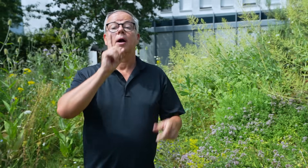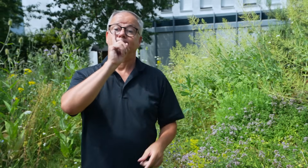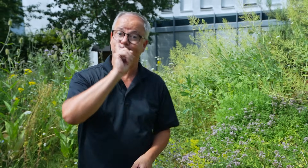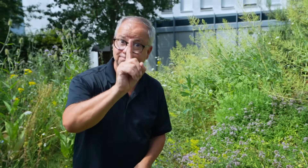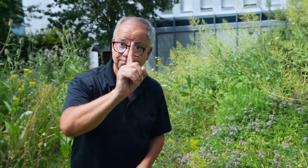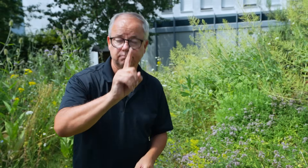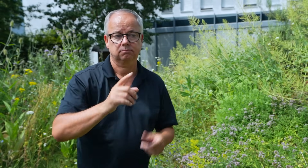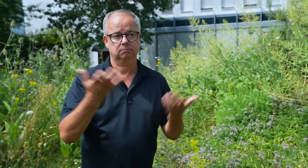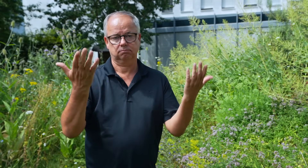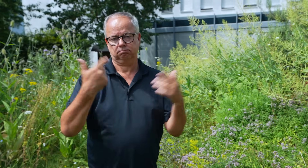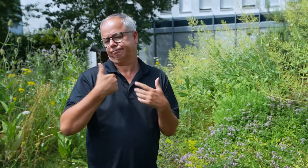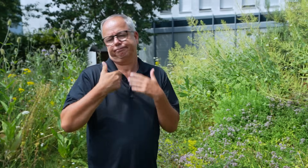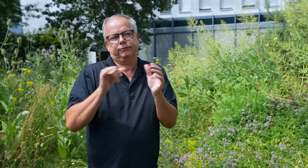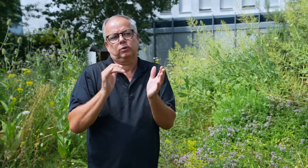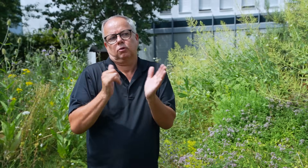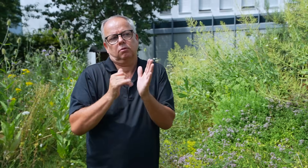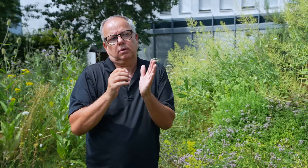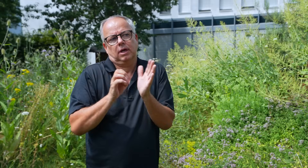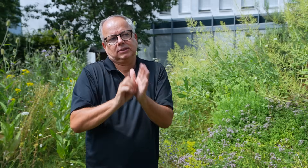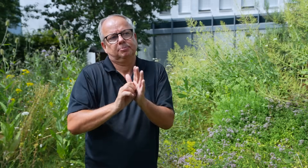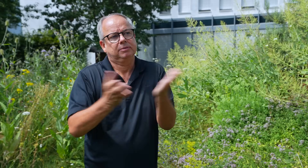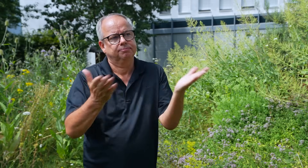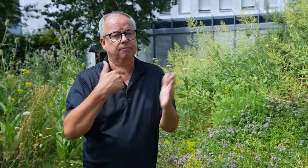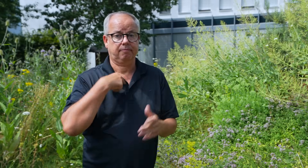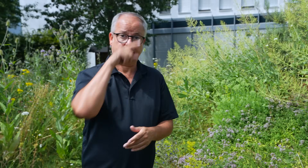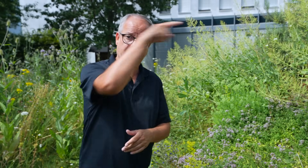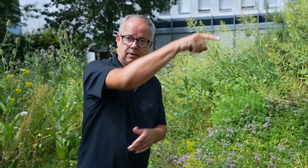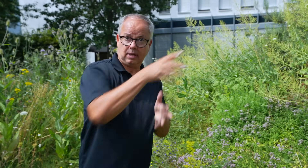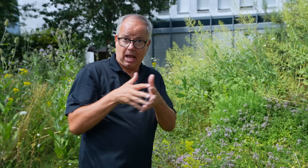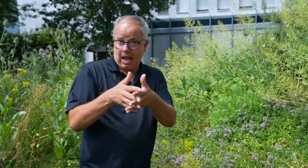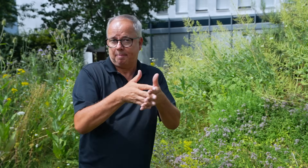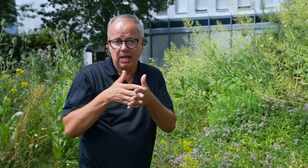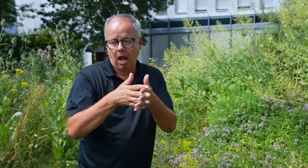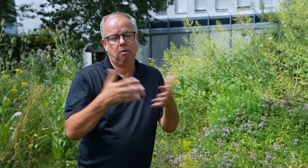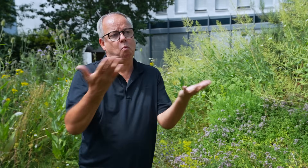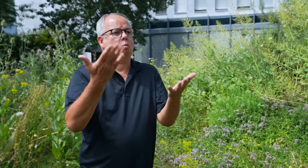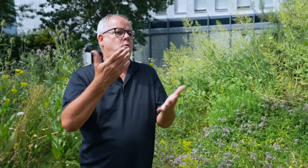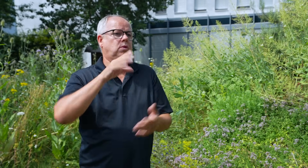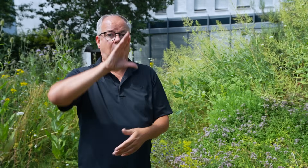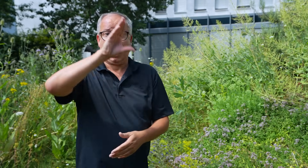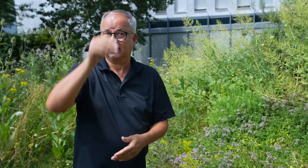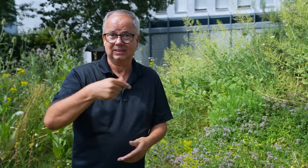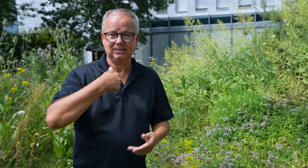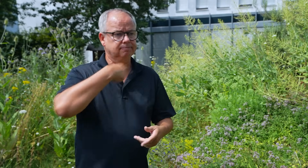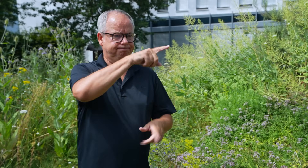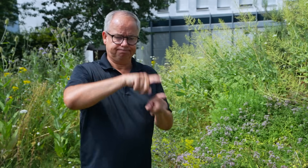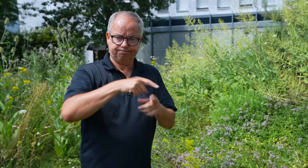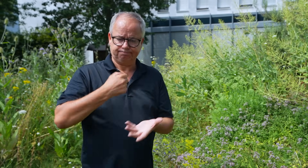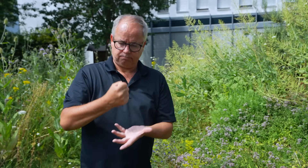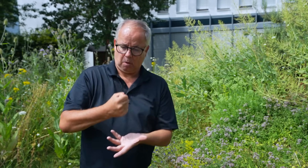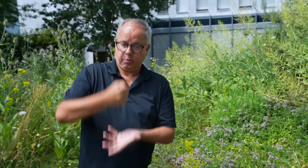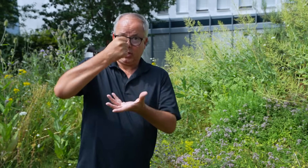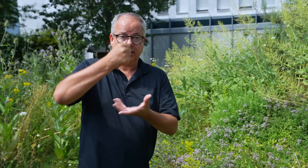As an example, if we’re working with the U.S. or Africa on a certain project there might be funding